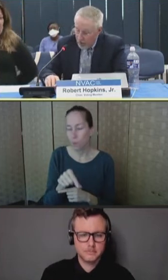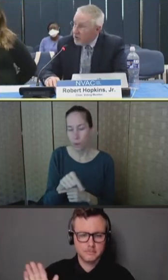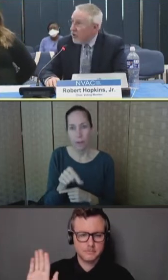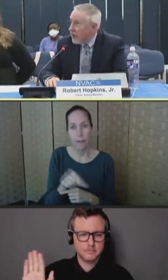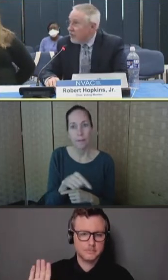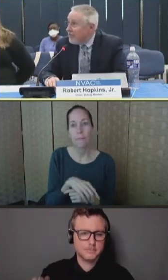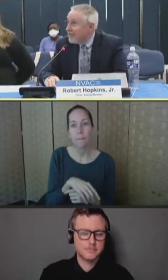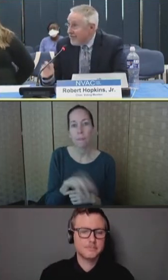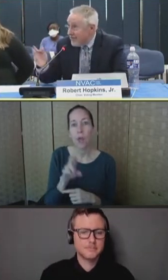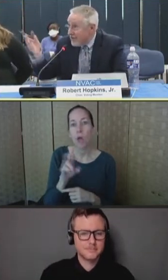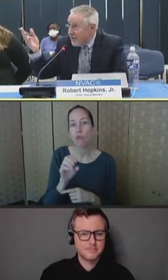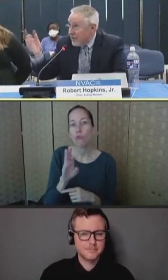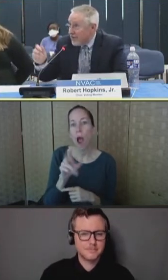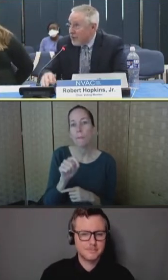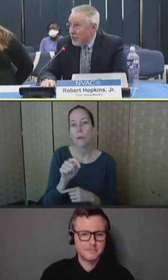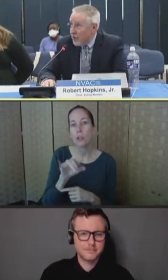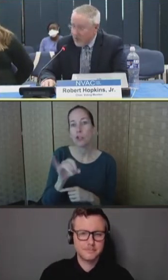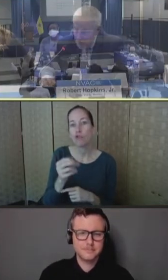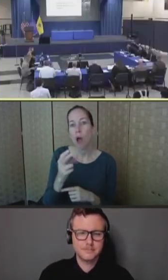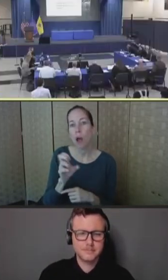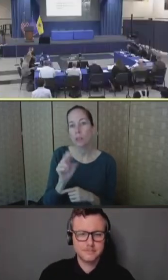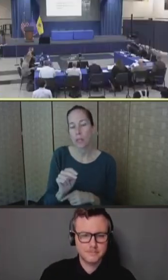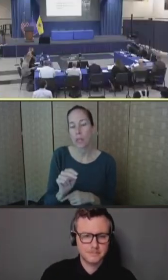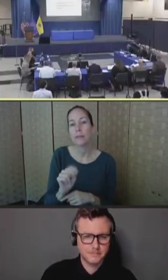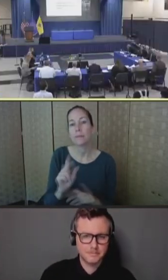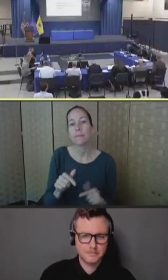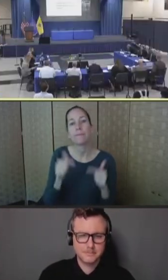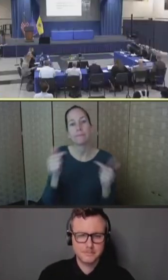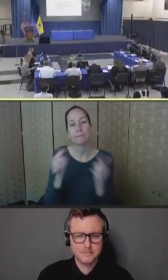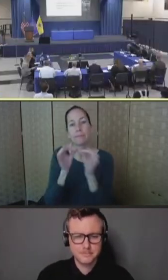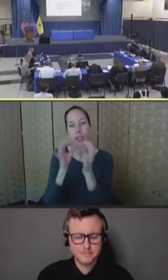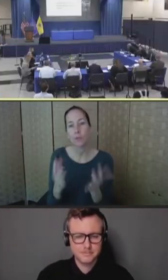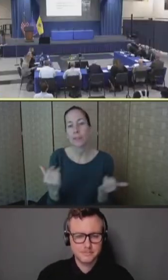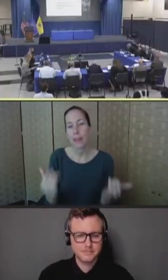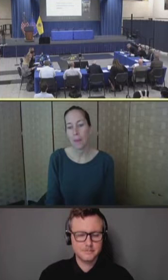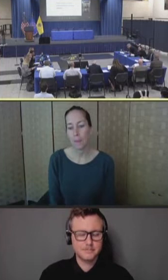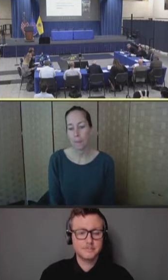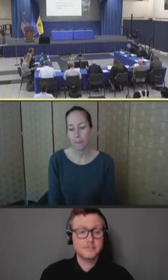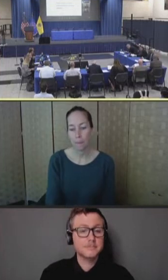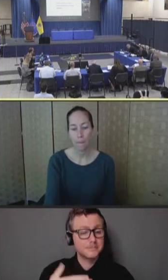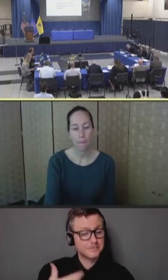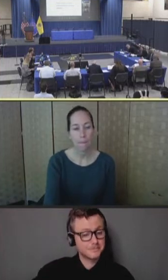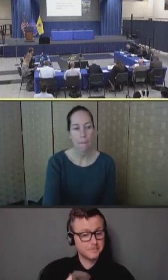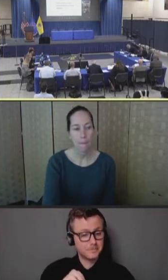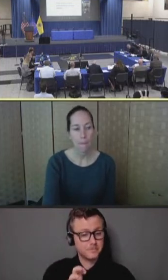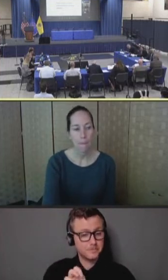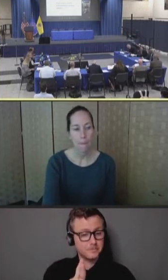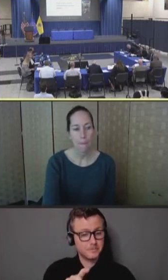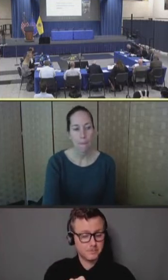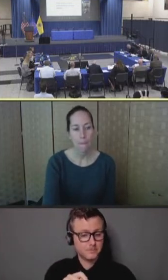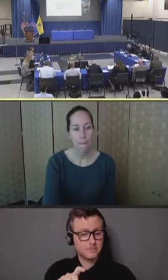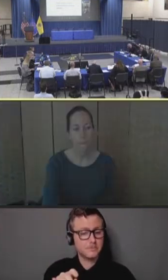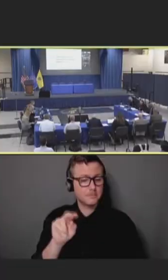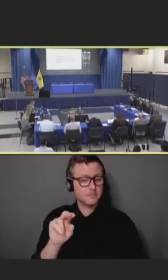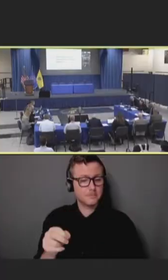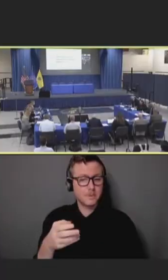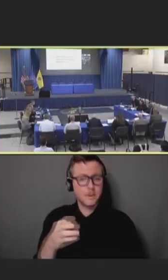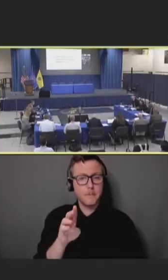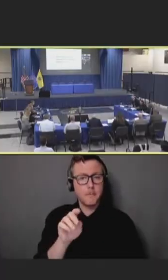Robert Johnson. Want to do your presentation? Robert Johnson: Robert Johnson, BARDA. So, just a couple of brief comments,